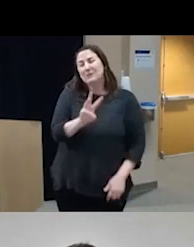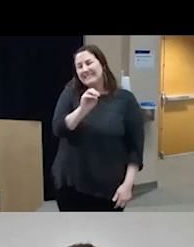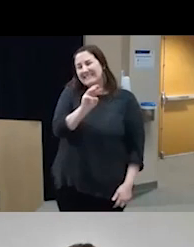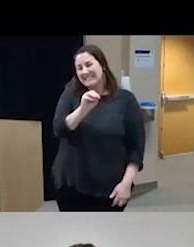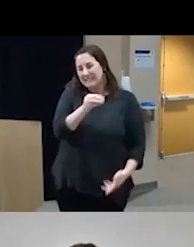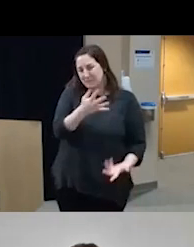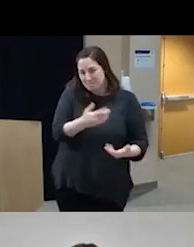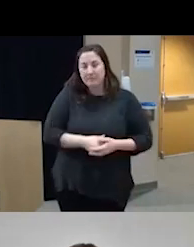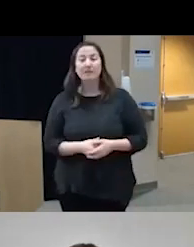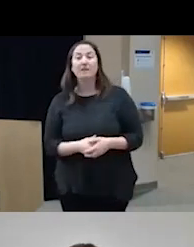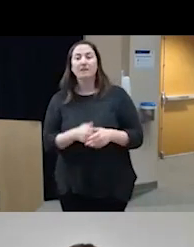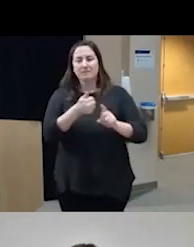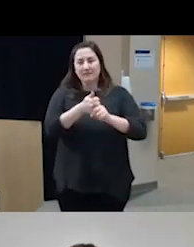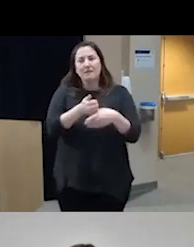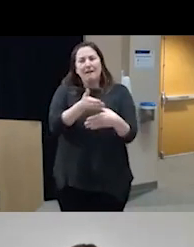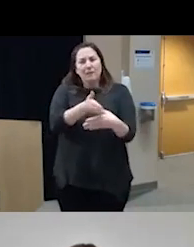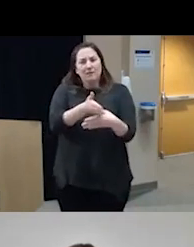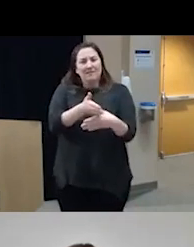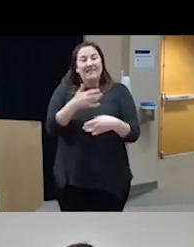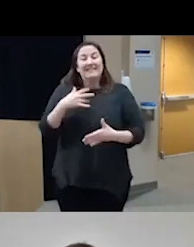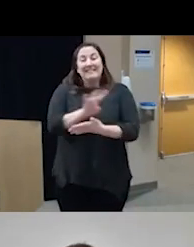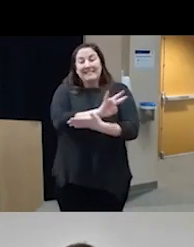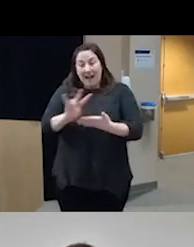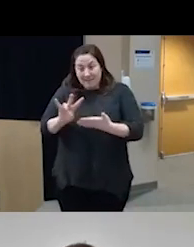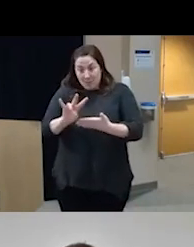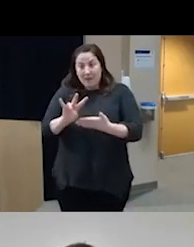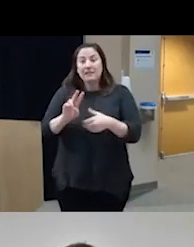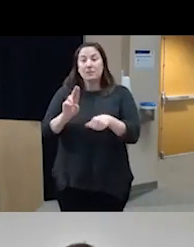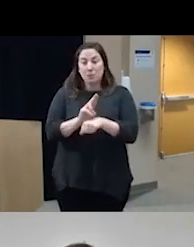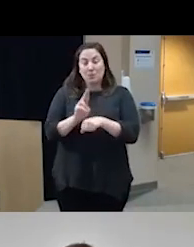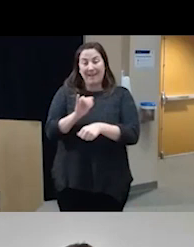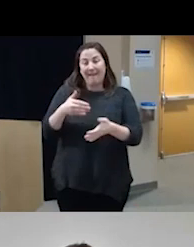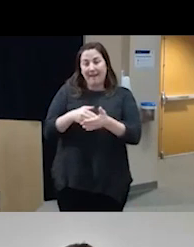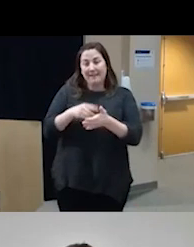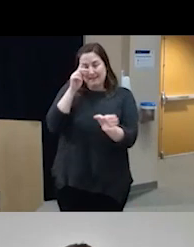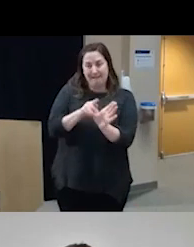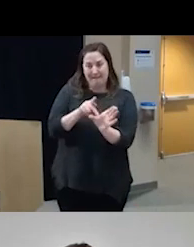They had on average seven weeks of antipsychotic exposure. These were first episode patients within